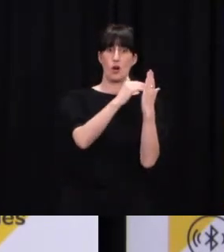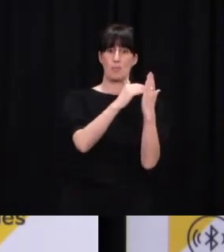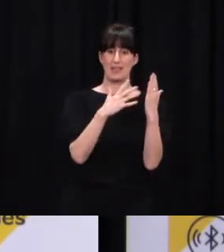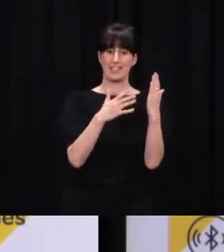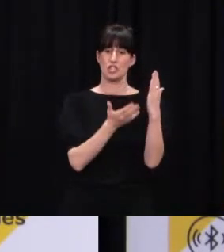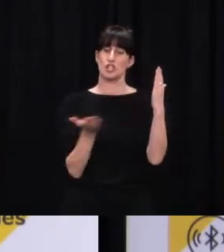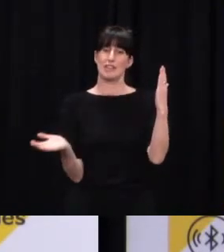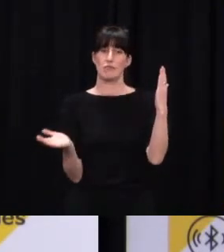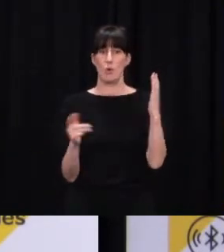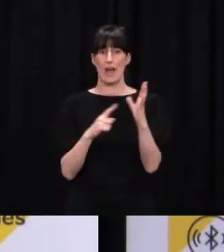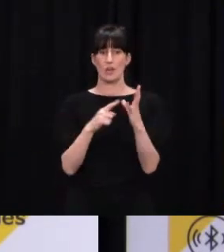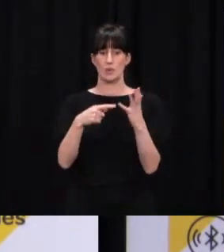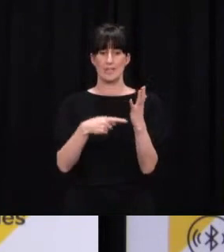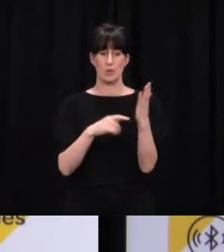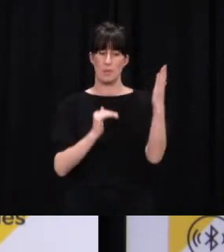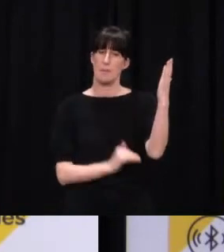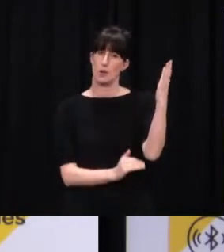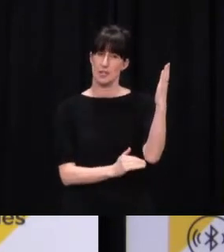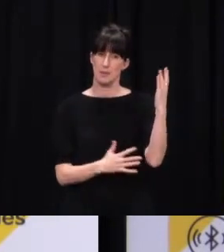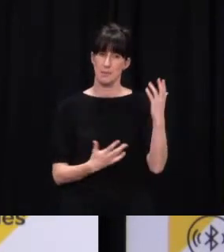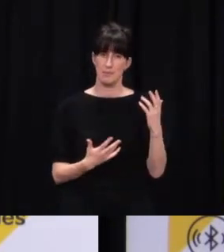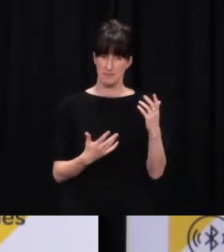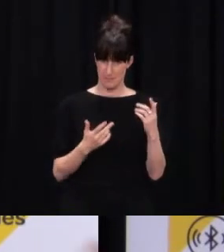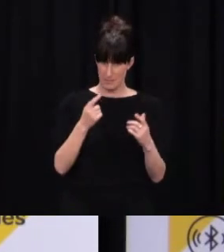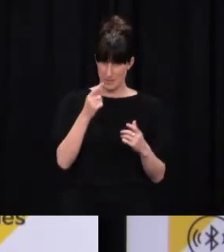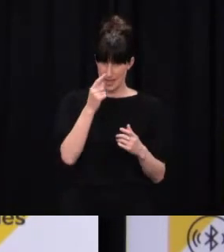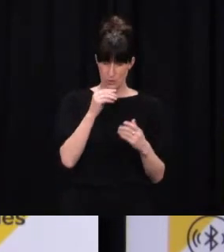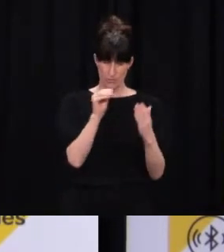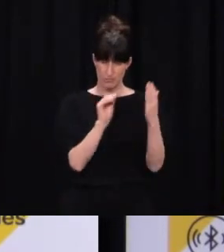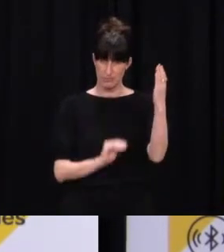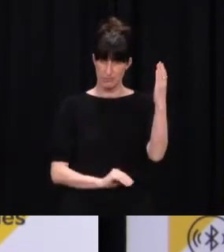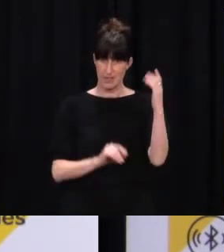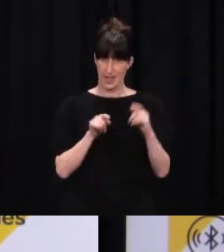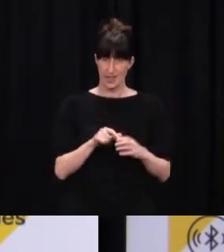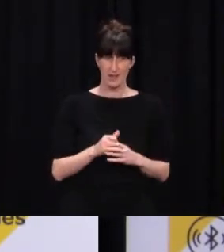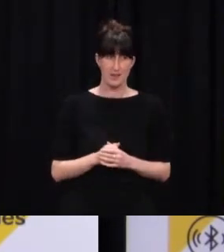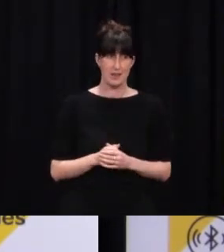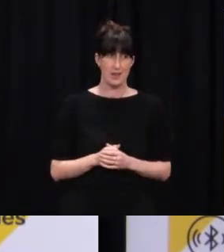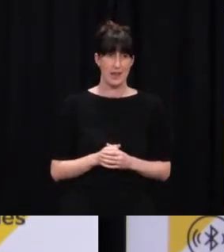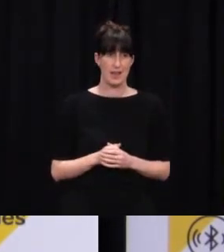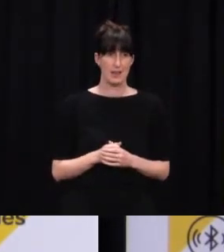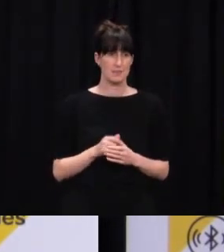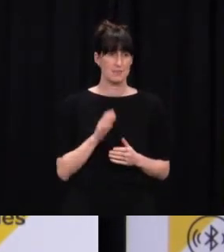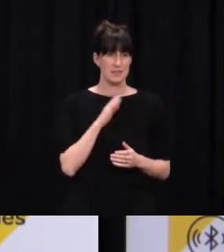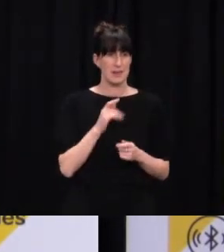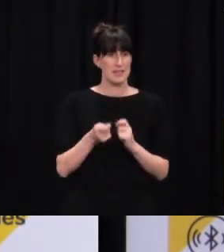hierarchy of testing. Is anything being done about